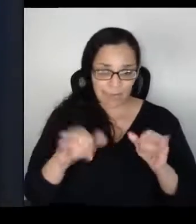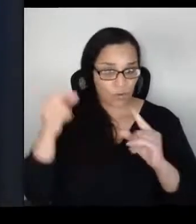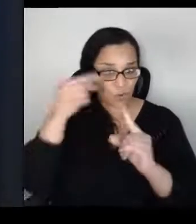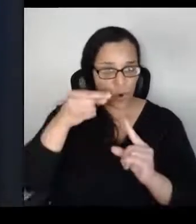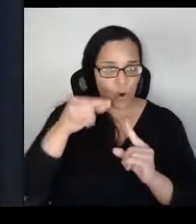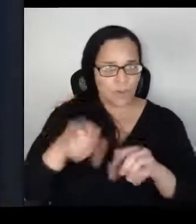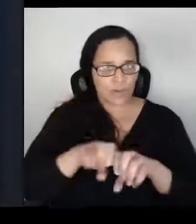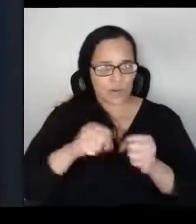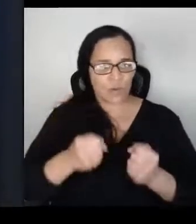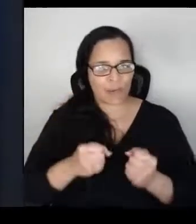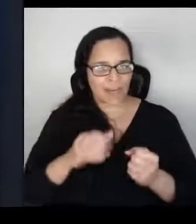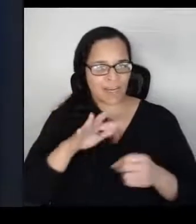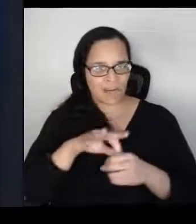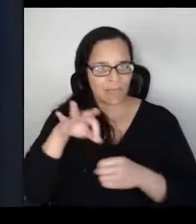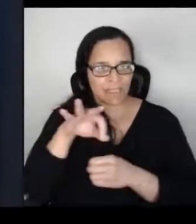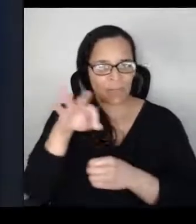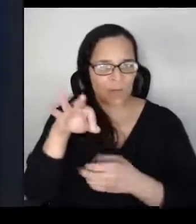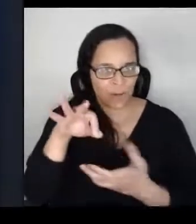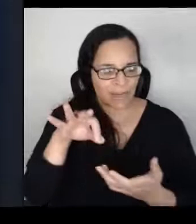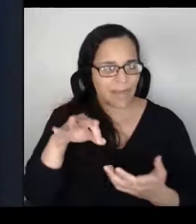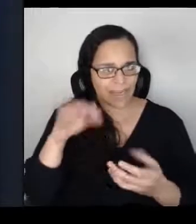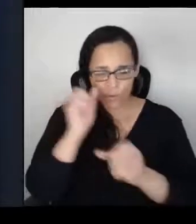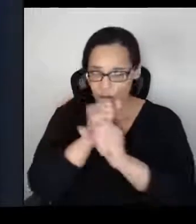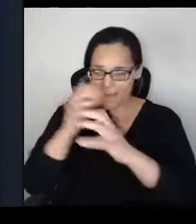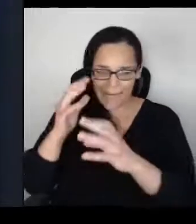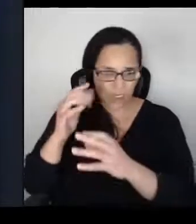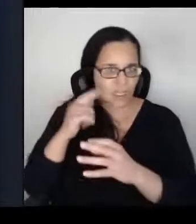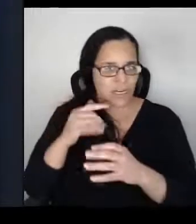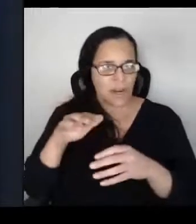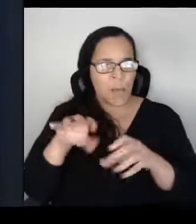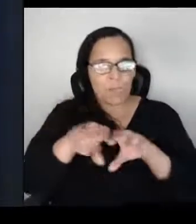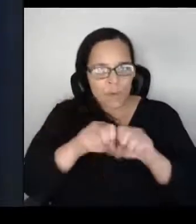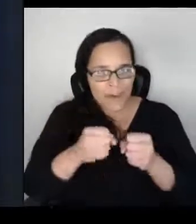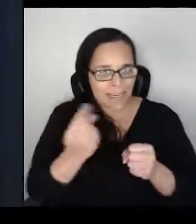someone's spirit? Can you imagine a child who sees their parents are living